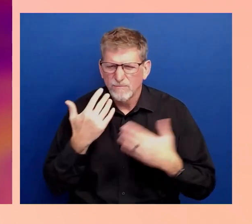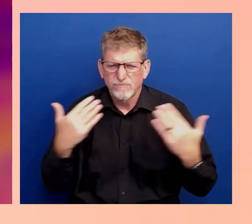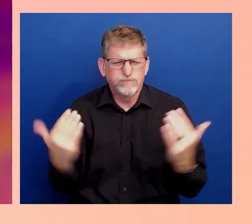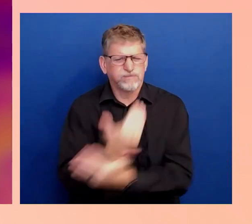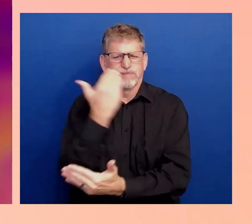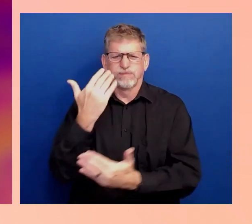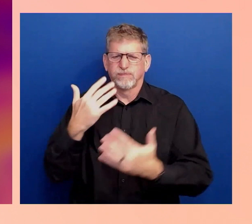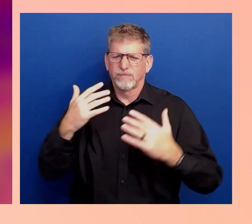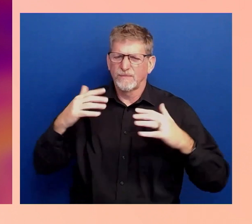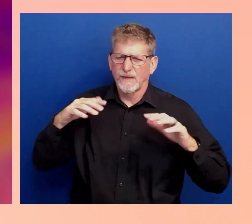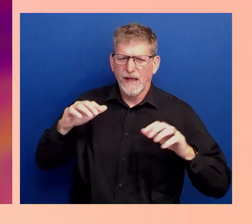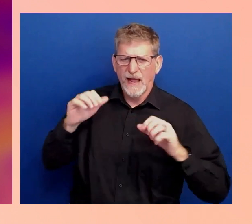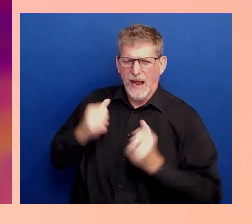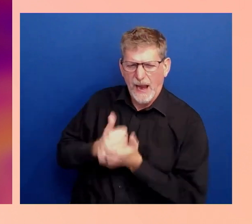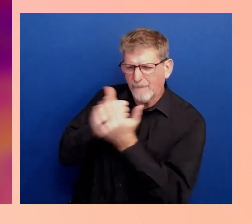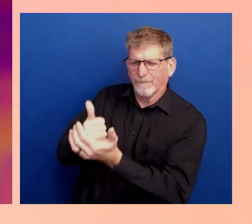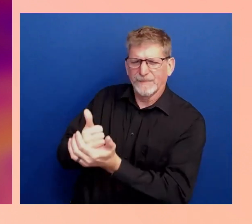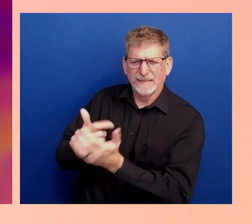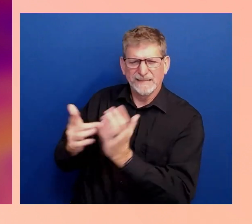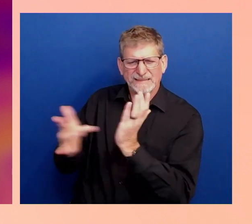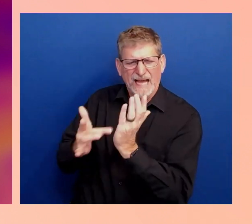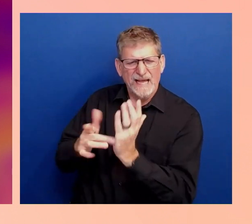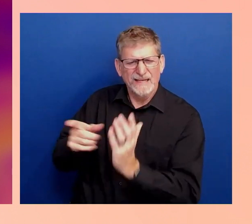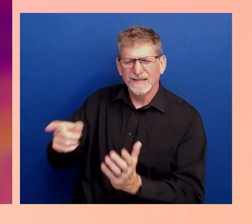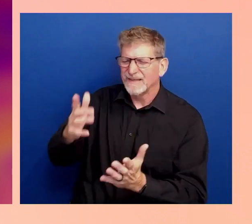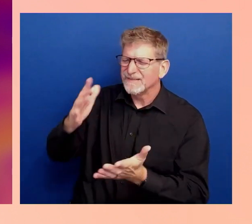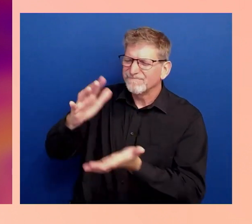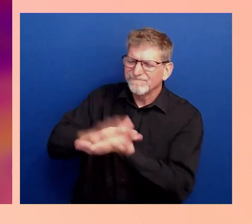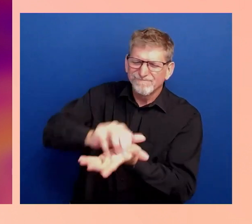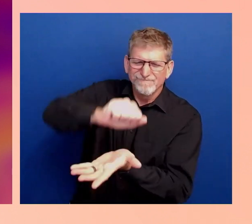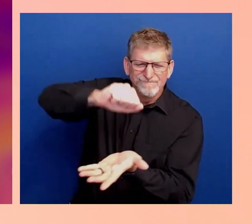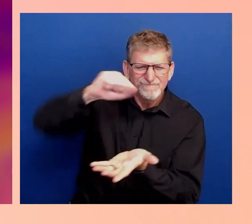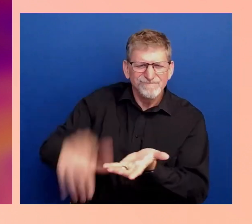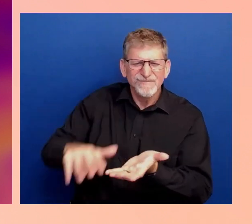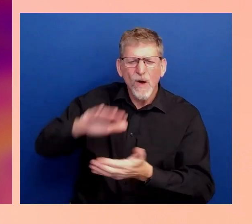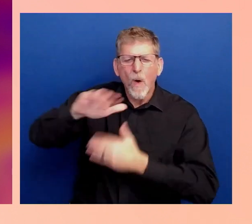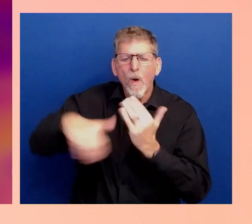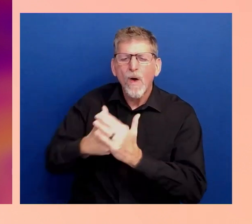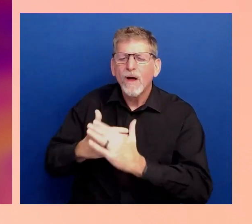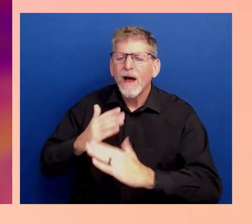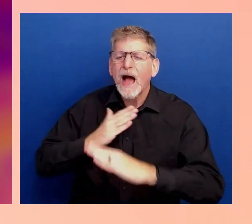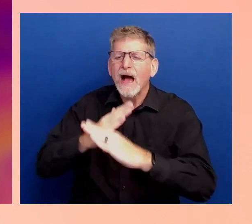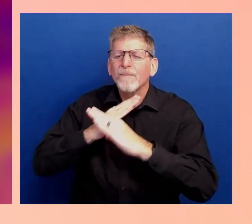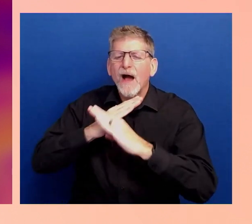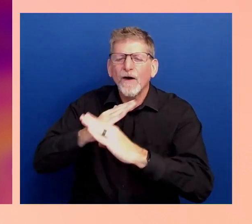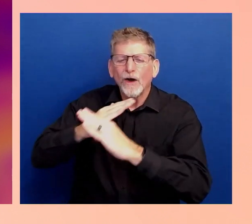those access barriers that what use is tech if